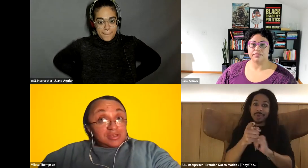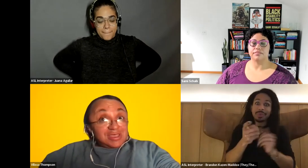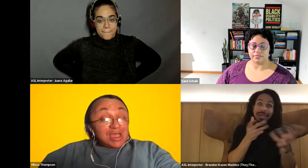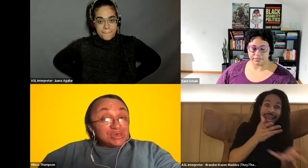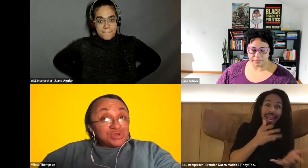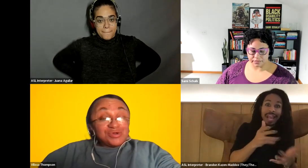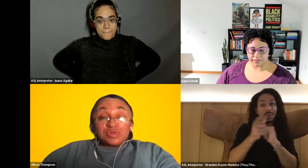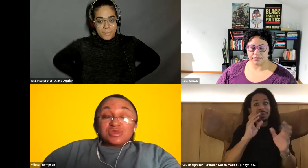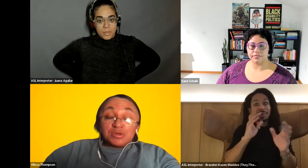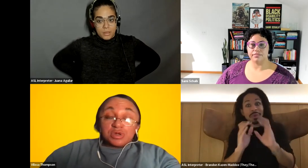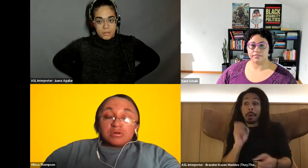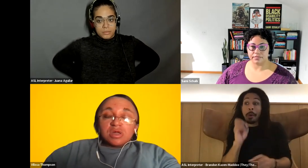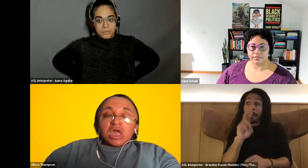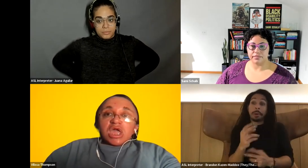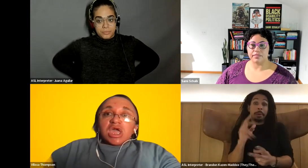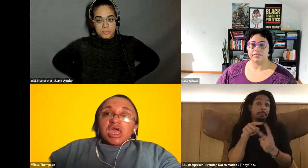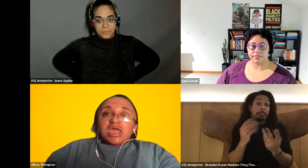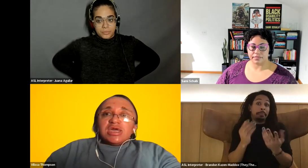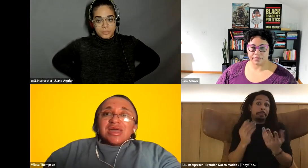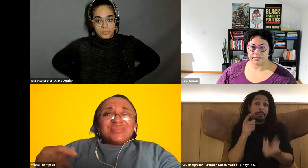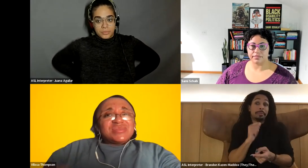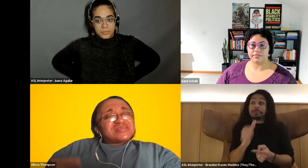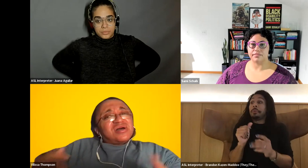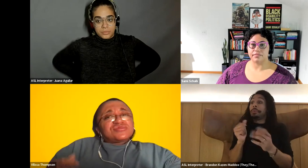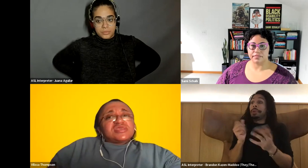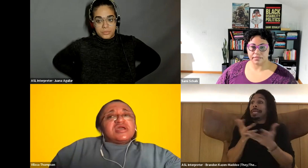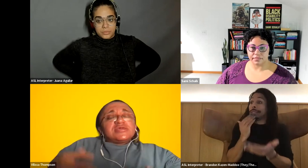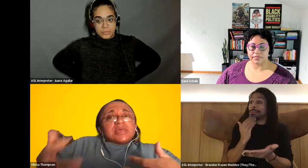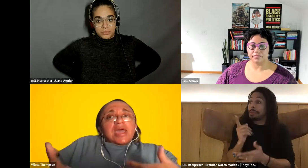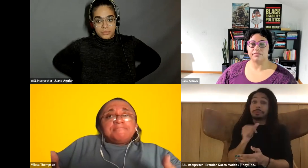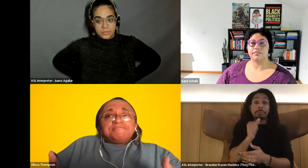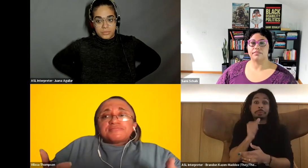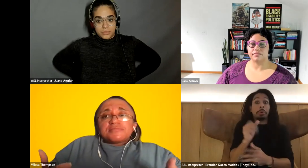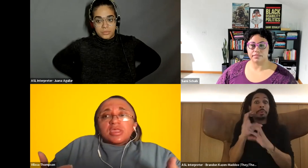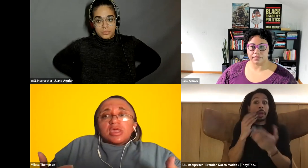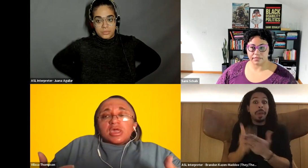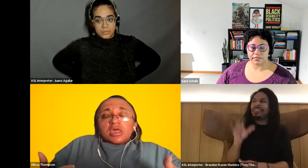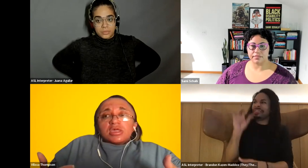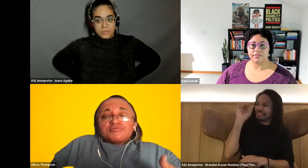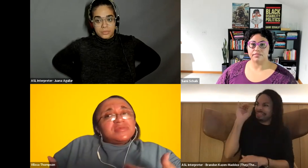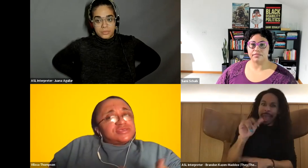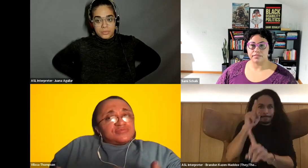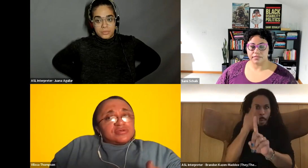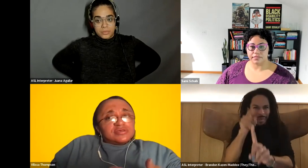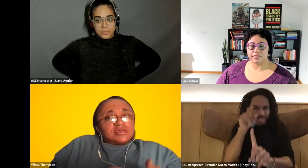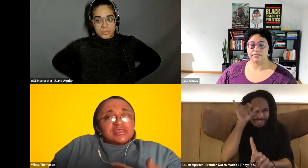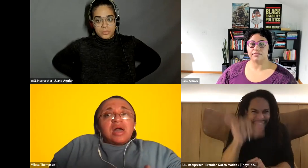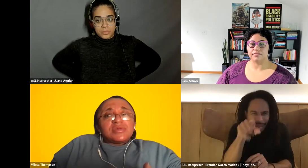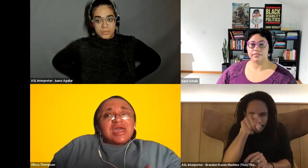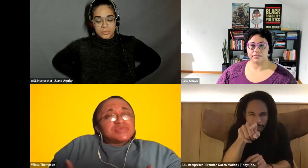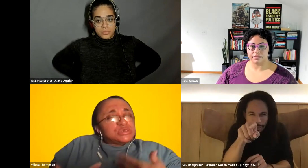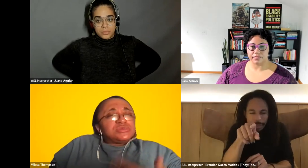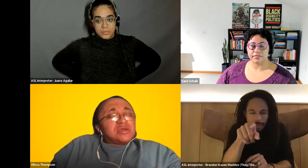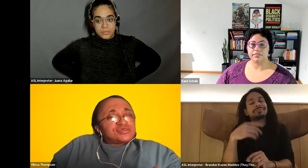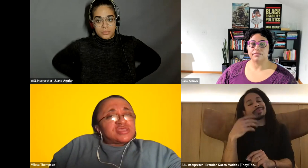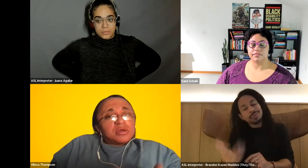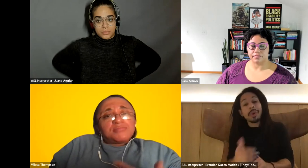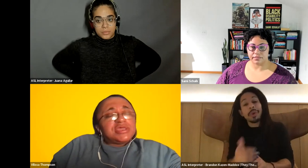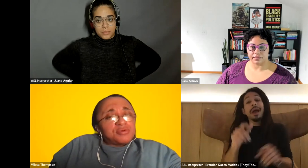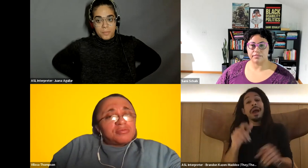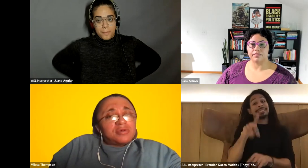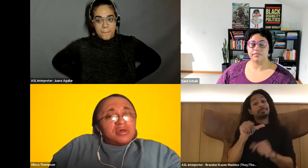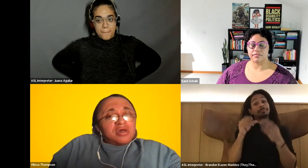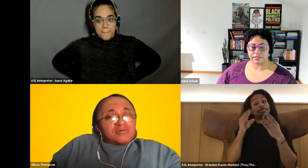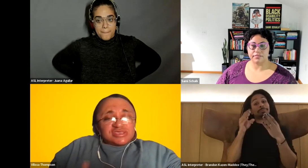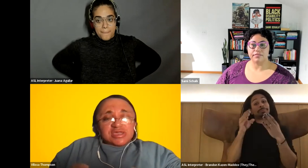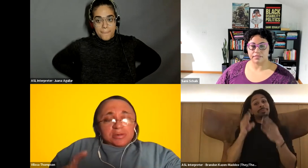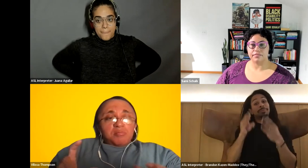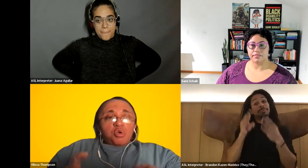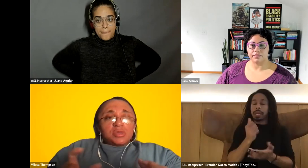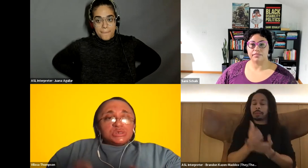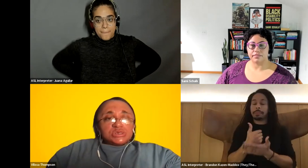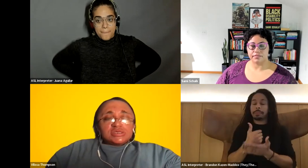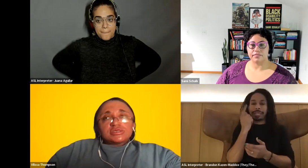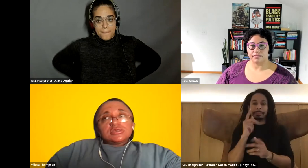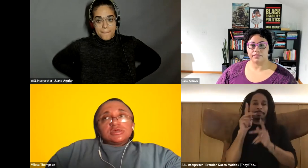Vilissa Thompson: engage well, or communicate well. and I think that's the understanding that for me disability has allowed me to have this. You the understanding of people. I'm seeing them more than just